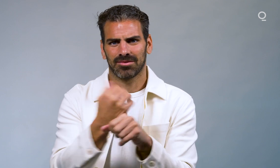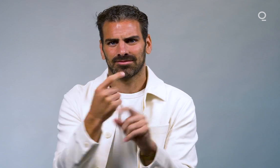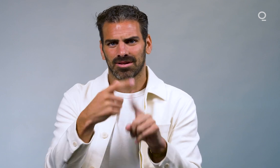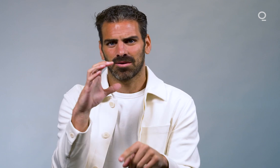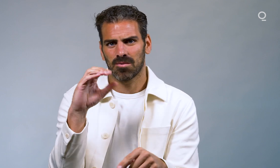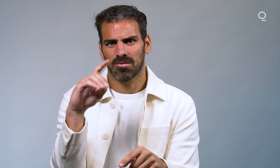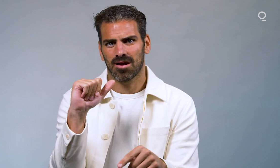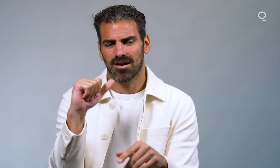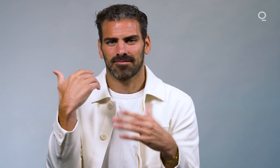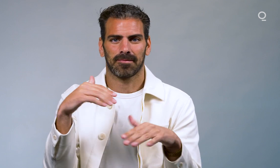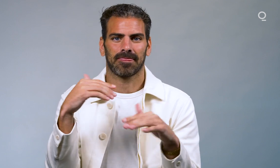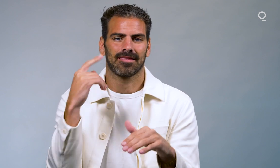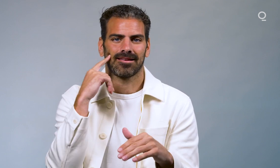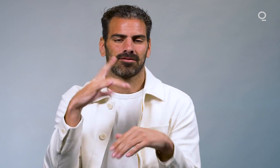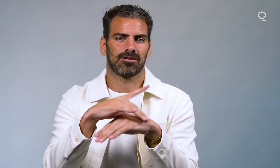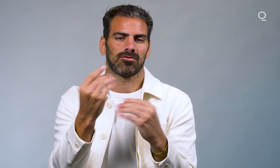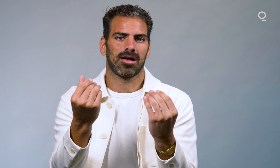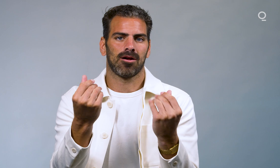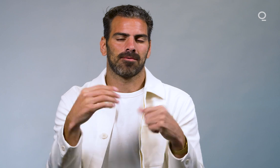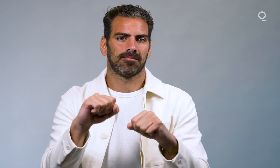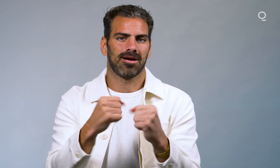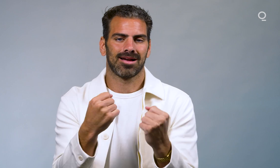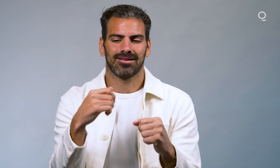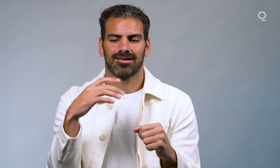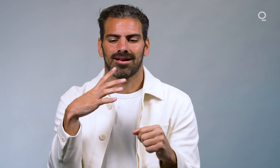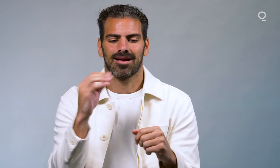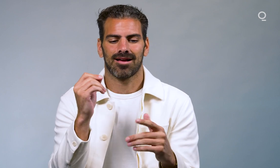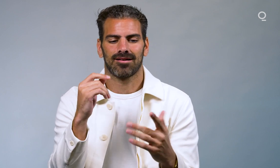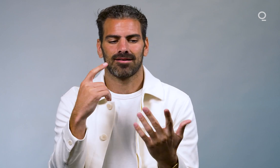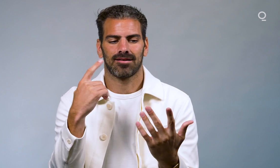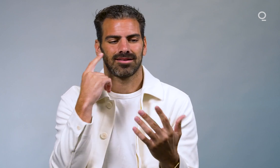if you consider three wins alone from "CODA" was really groundbreaking.